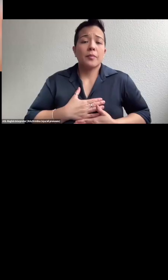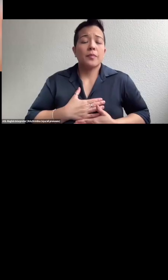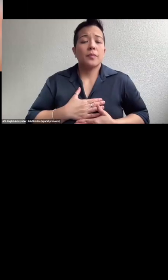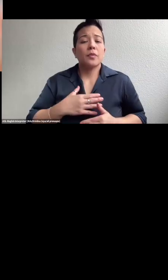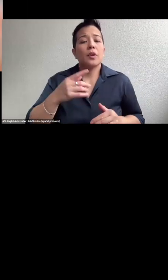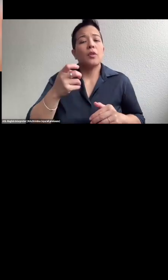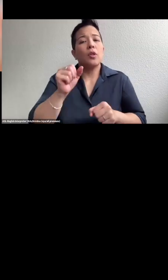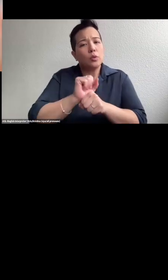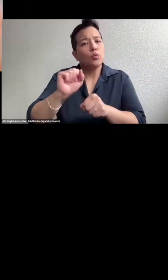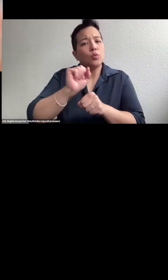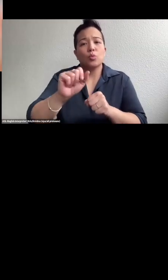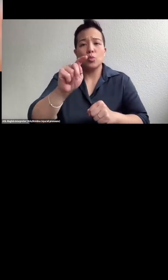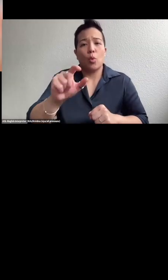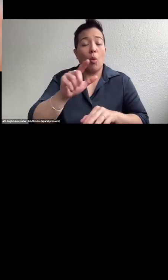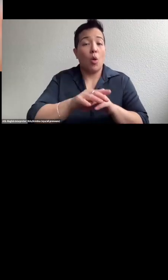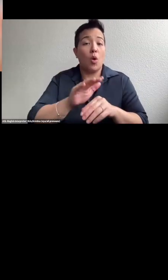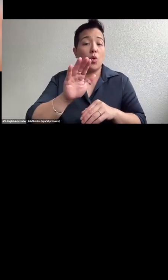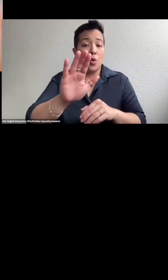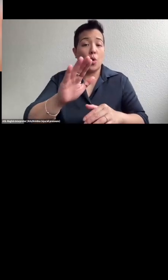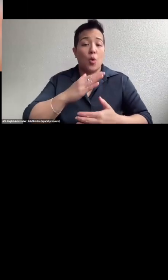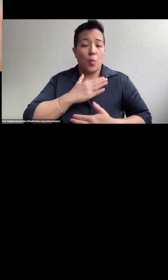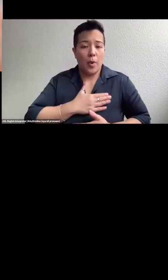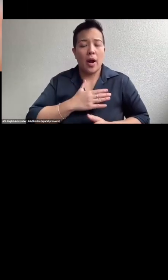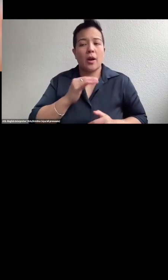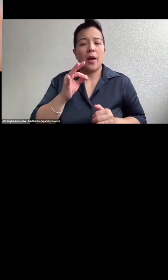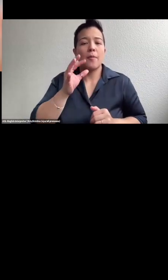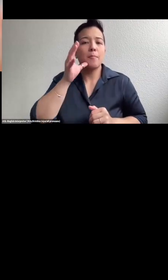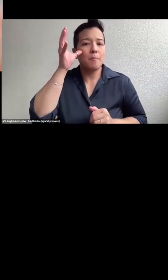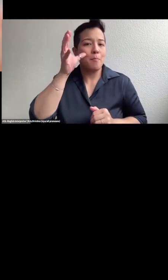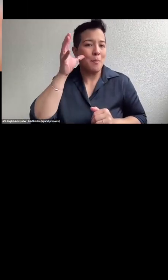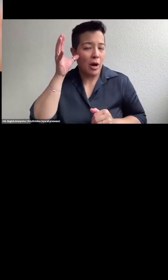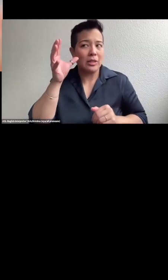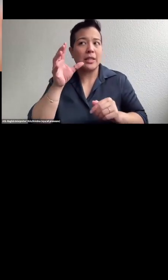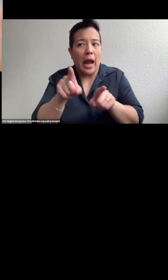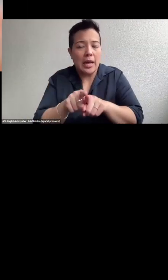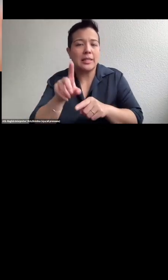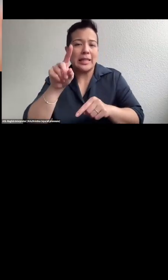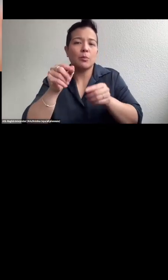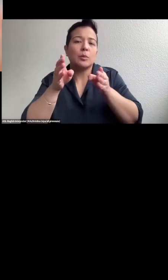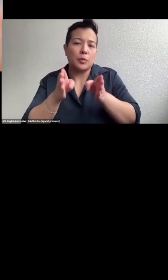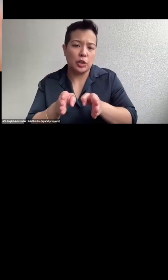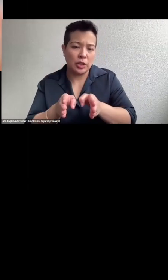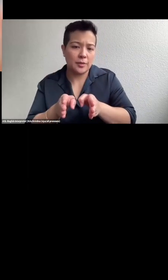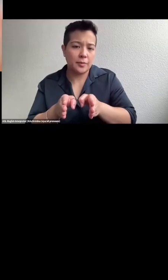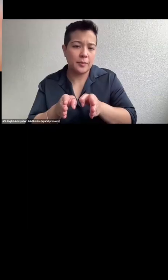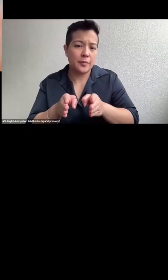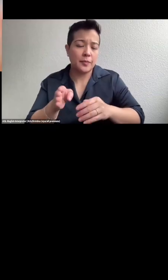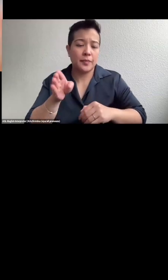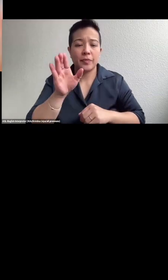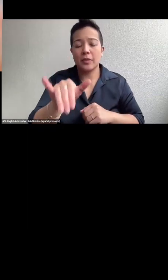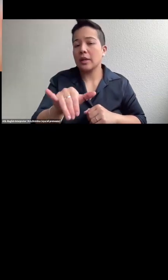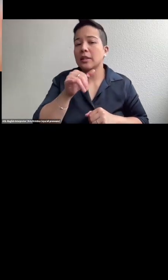on your body of parenting as a disabled person and that's not to say you can't do it or whatever. We're all